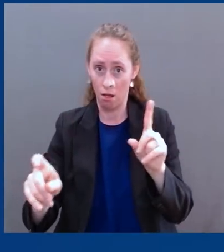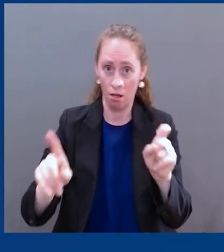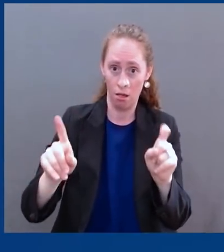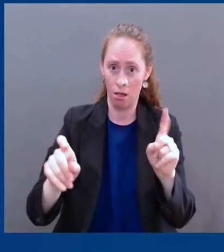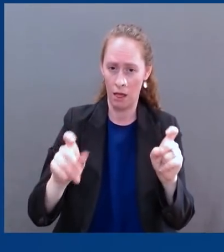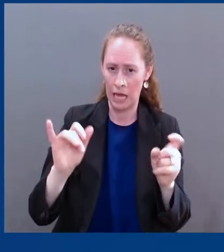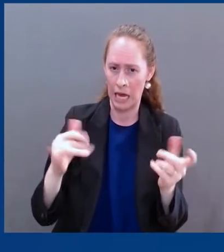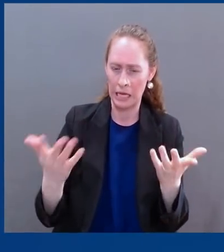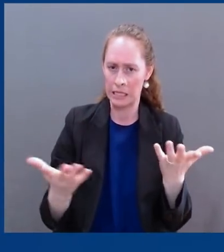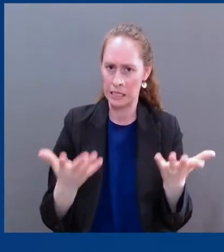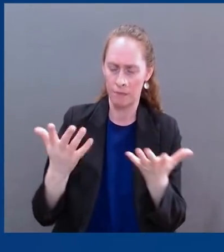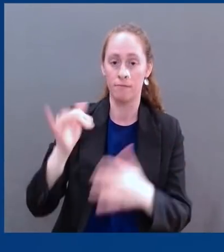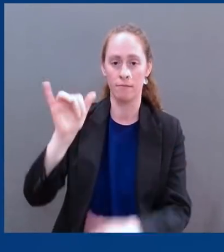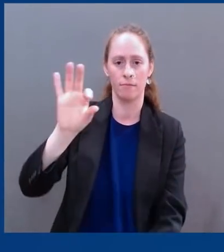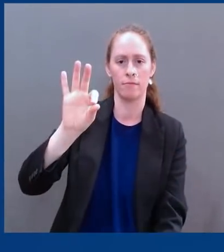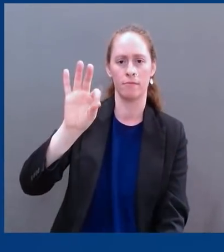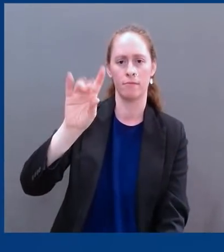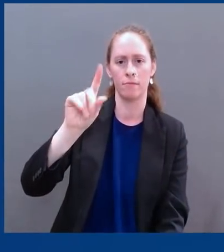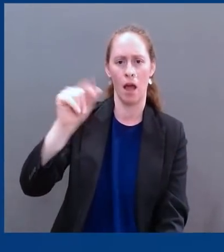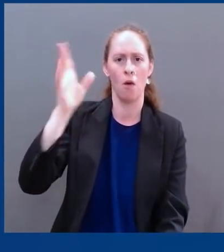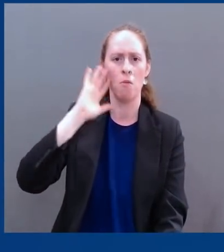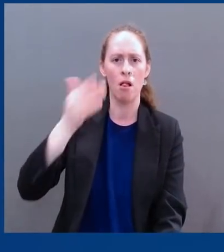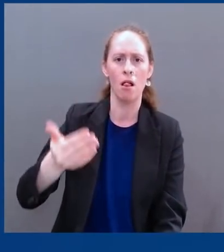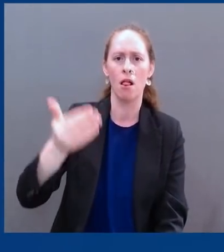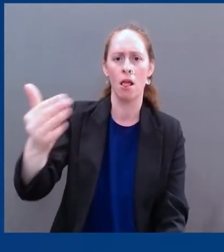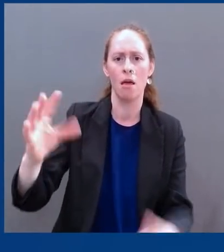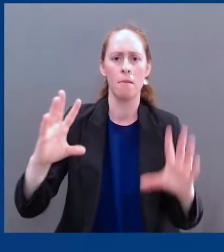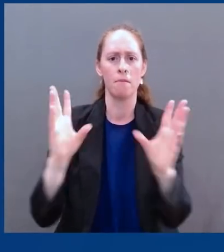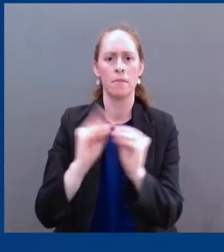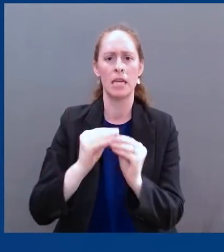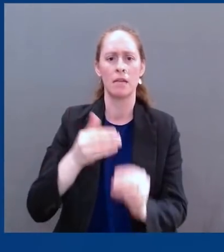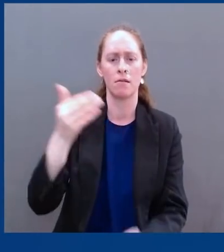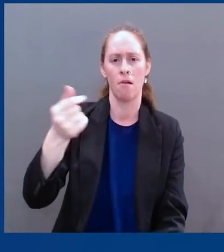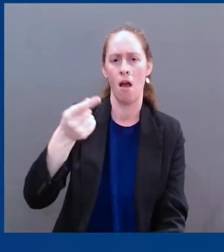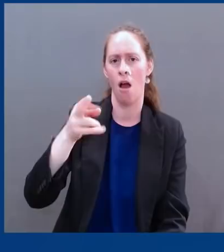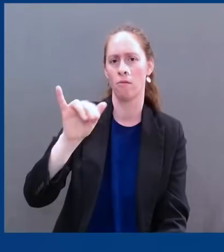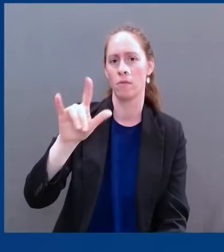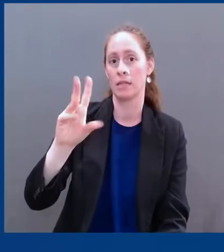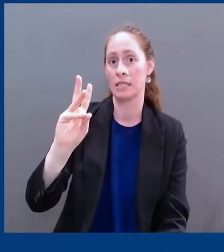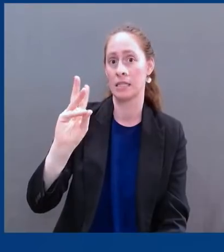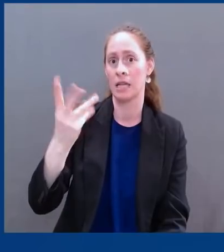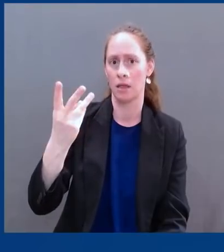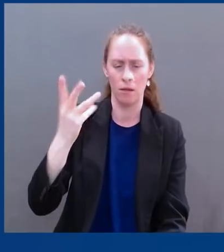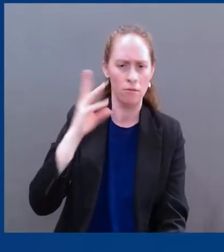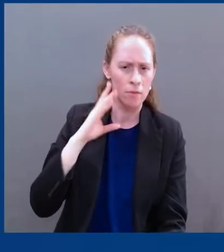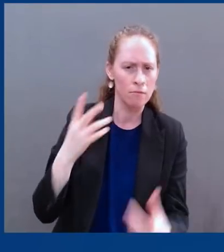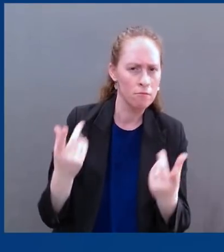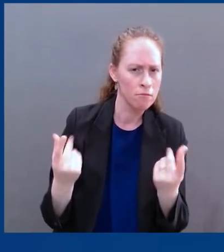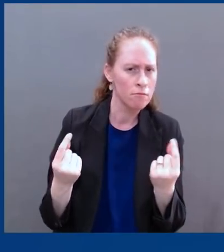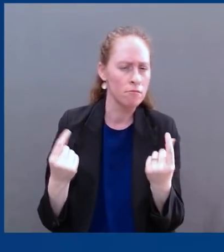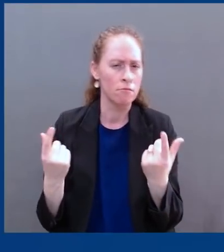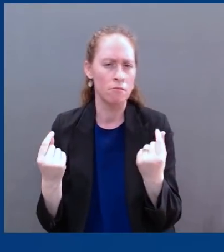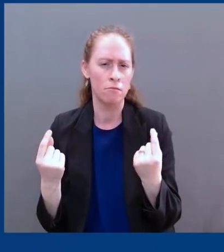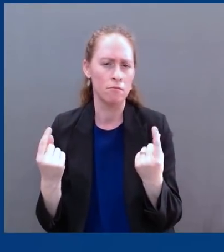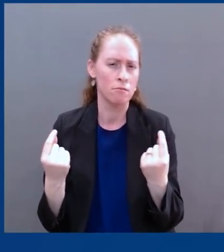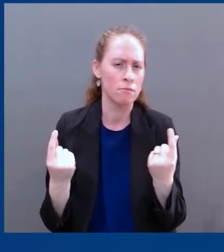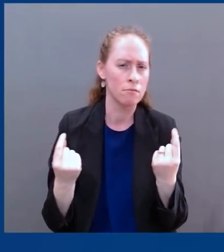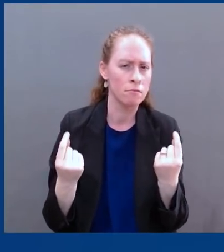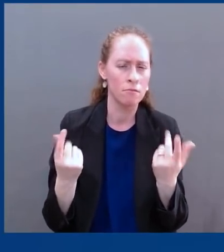meeting on the 6th of April to look at what would be needed with regard to the kind of boost that would be needed,